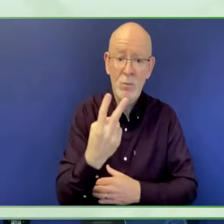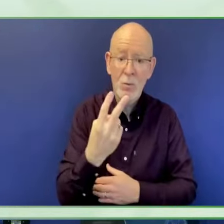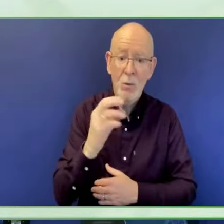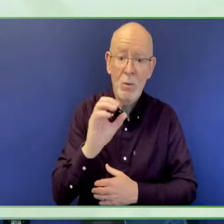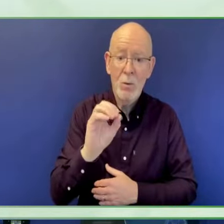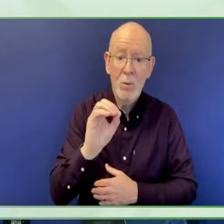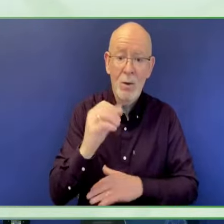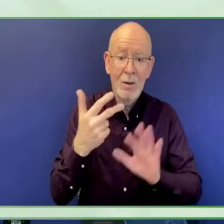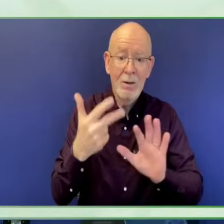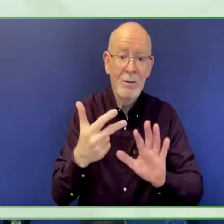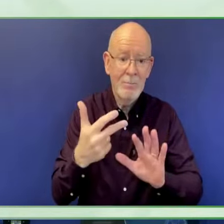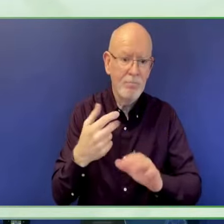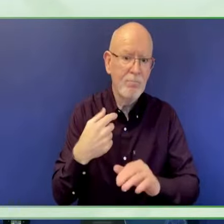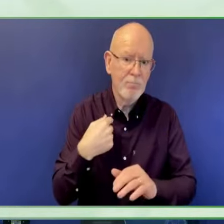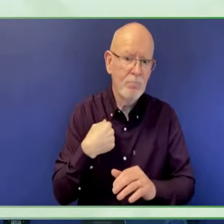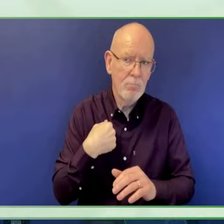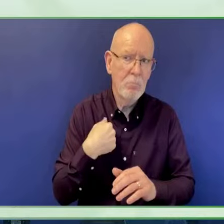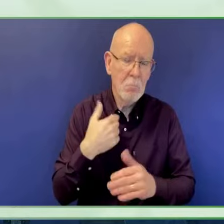Thank you.